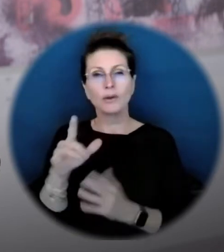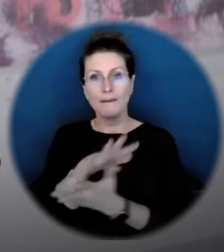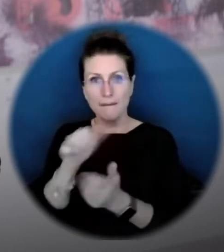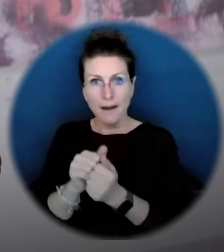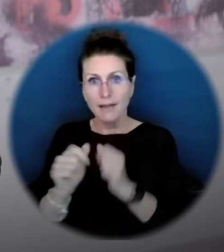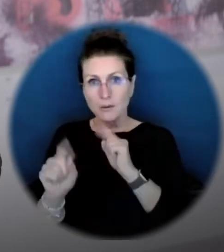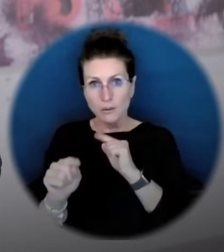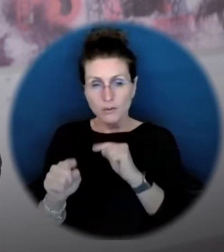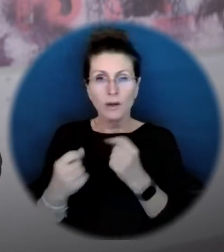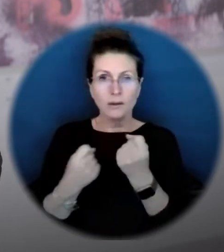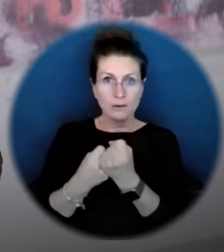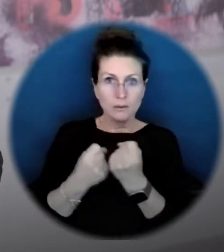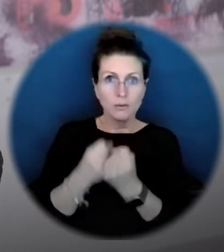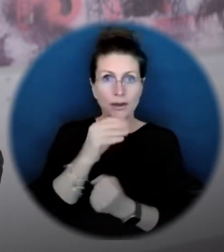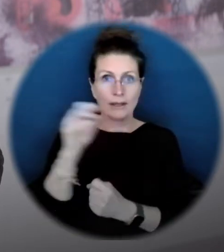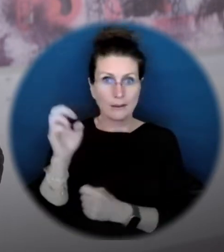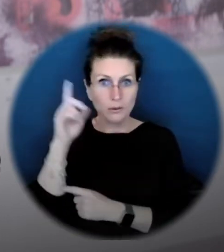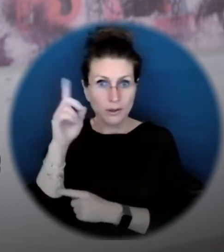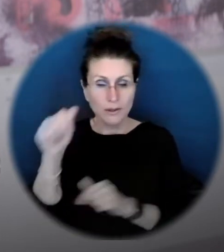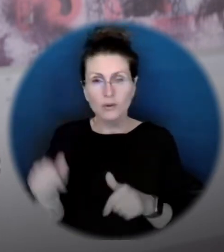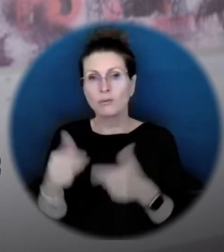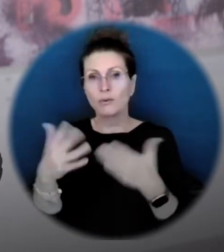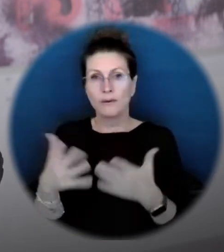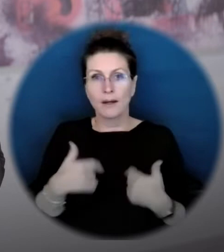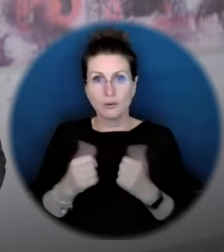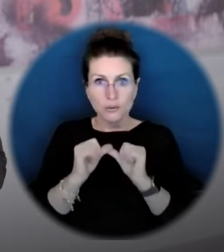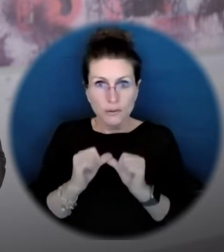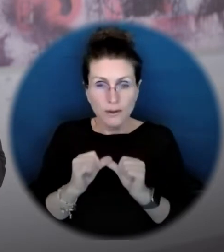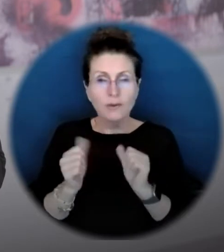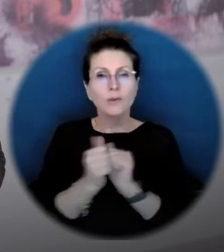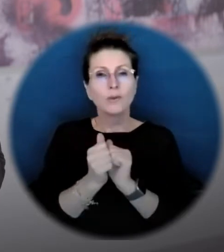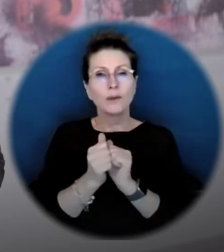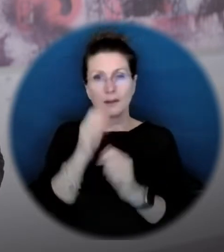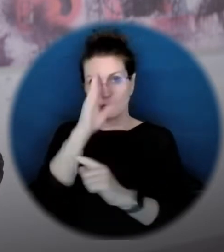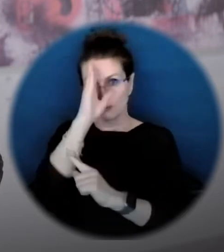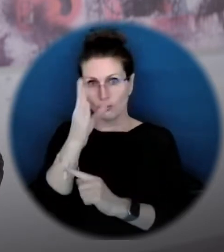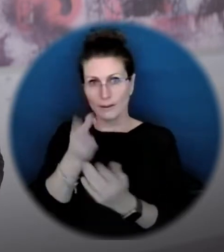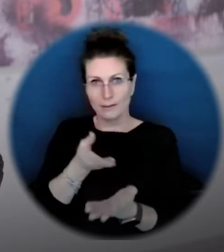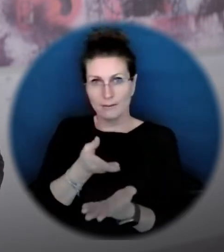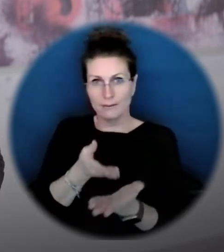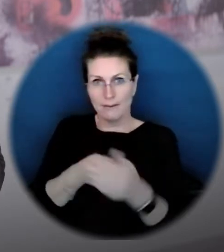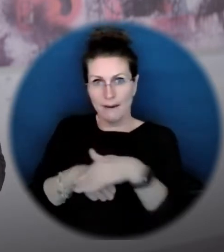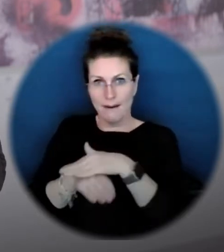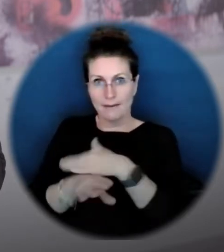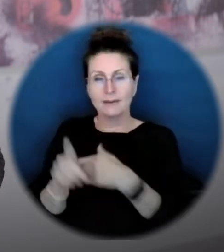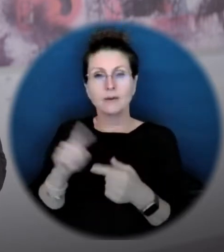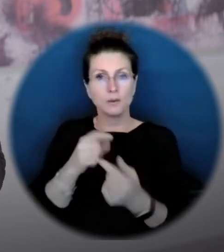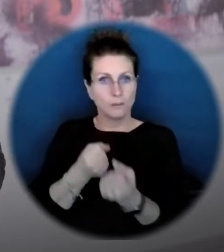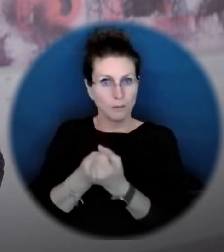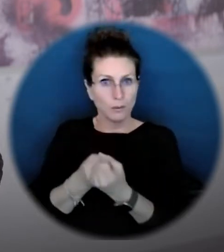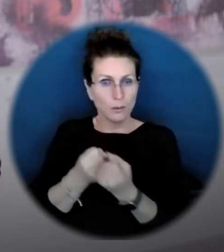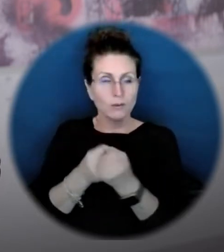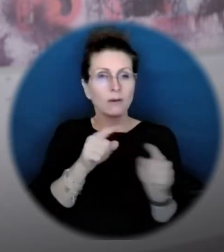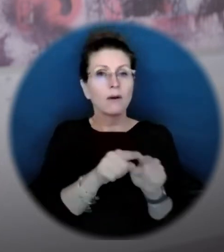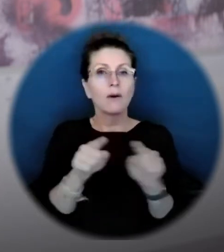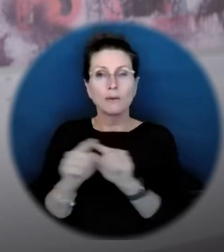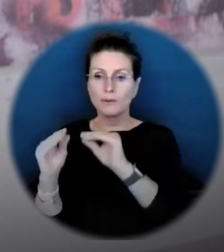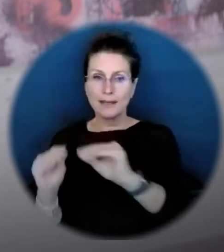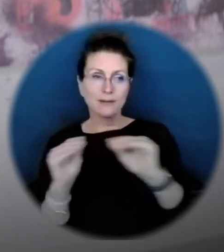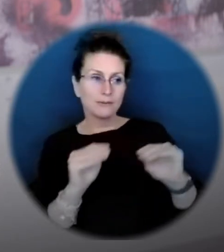Support and Education provide survivors with direct access to supports, and also work to educate the community